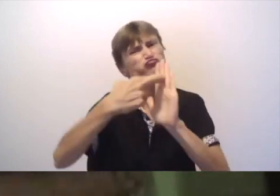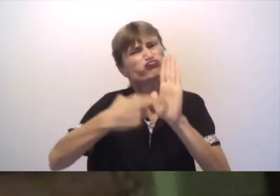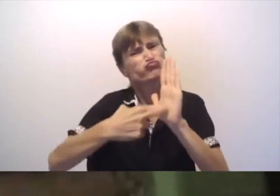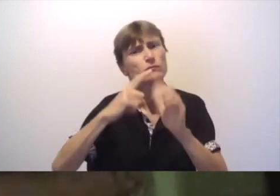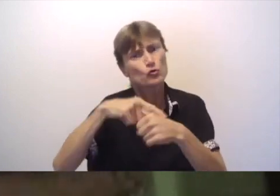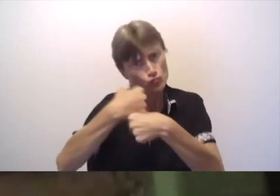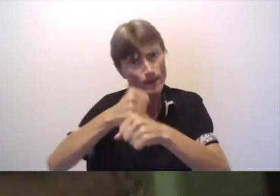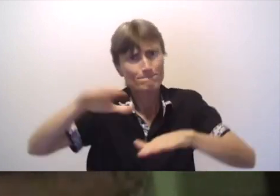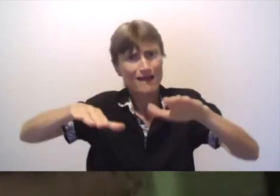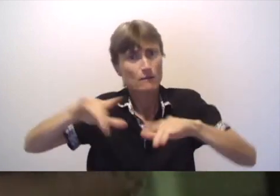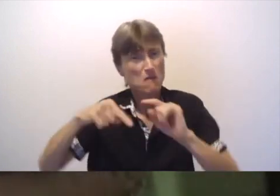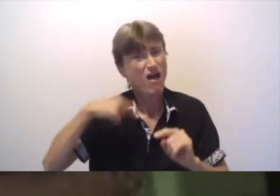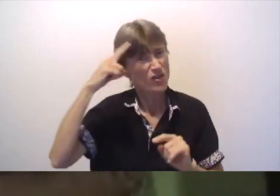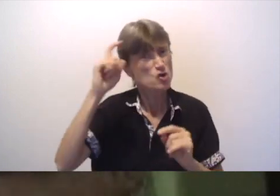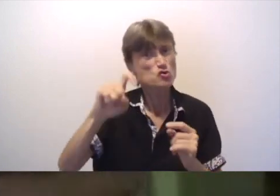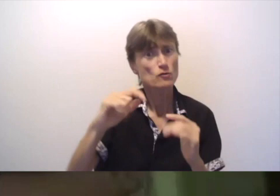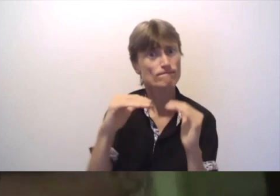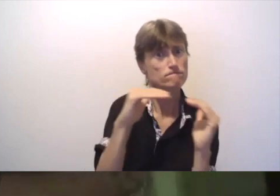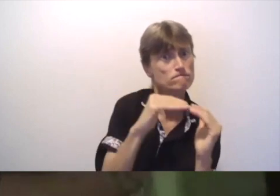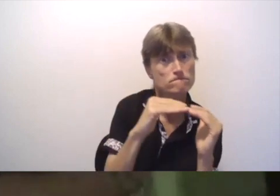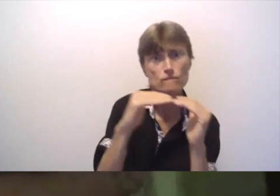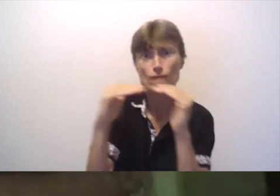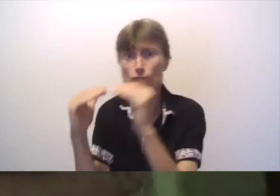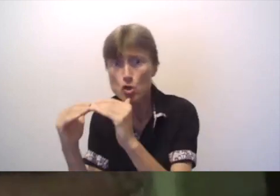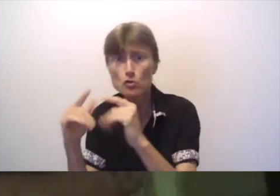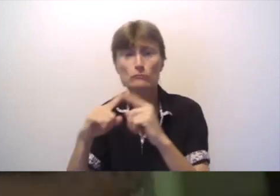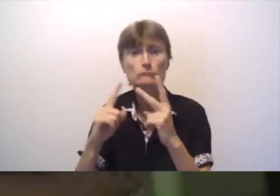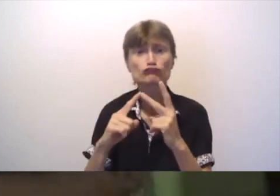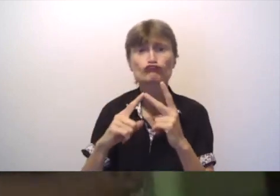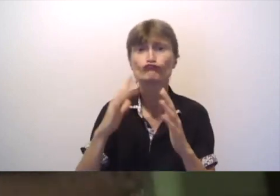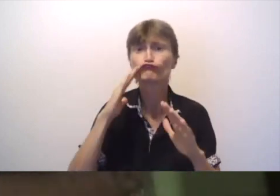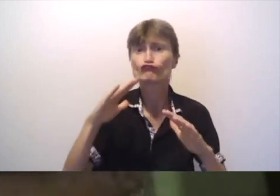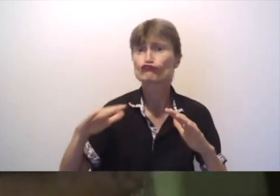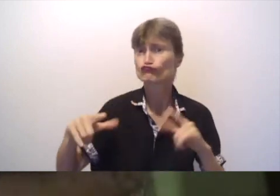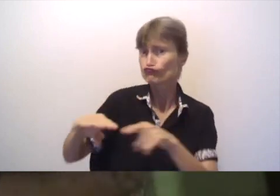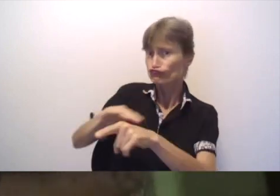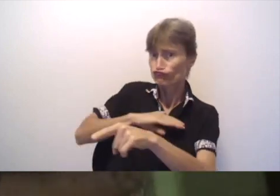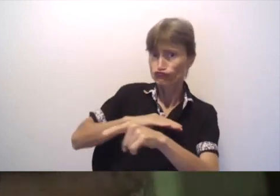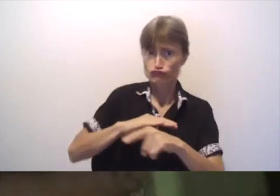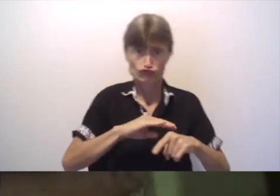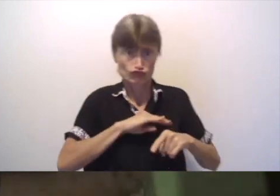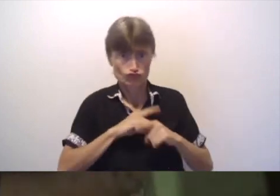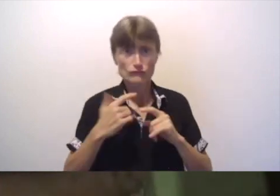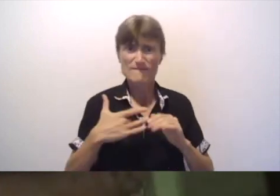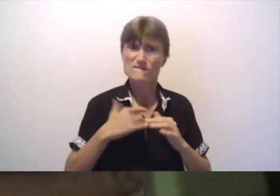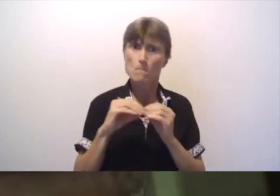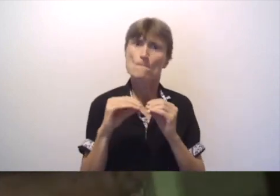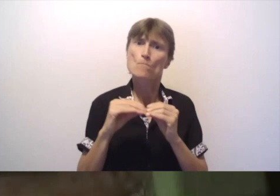fairness and equity once we get things into the parliamentary arena so that they're actually talking about it happening how can some of those